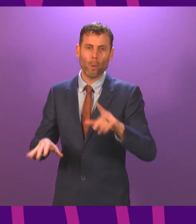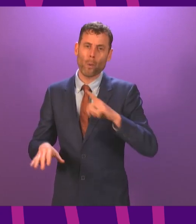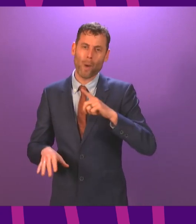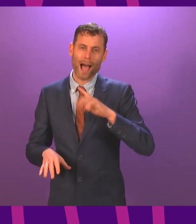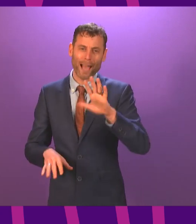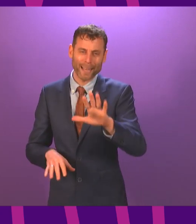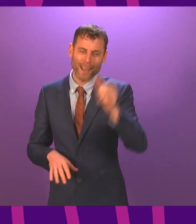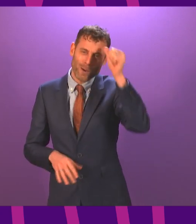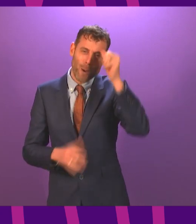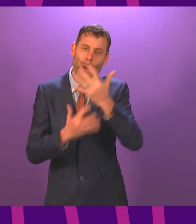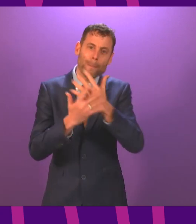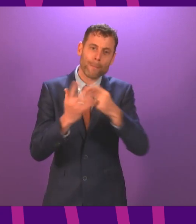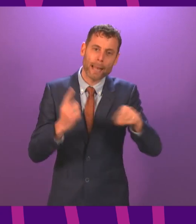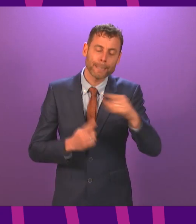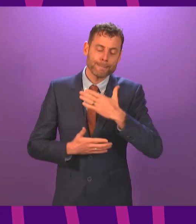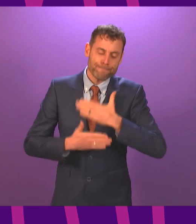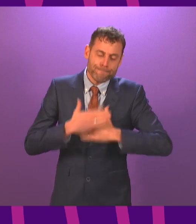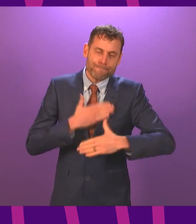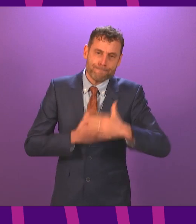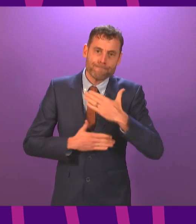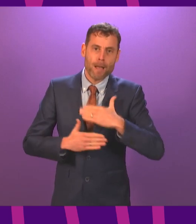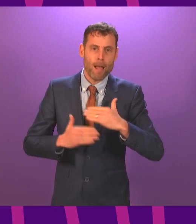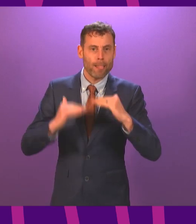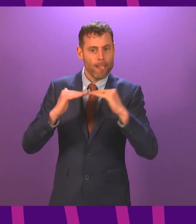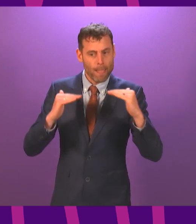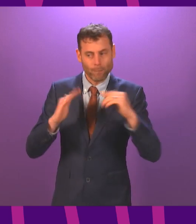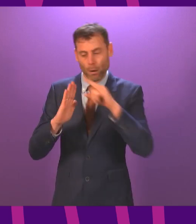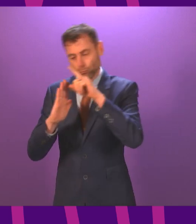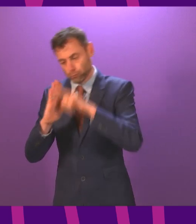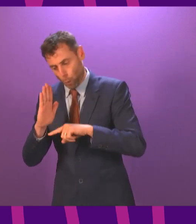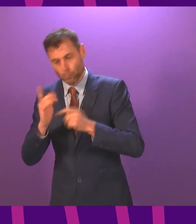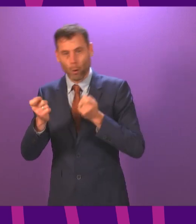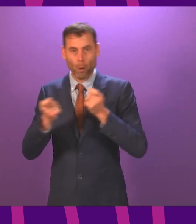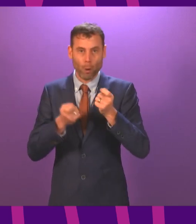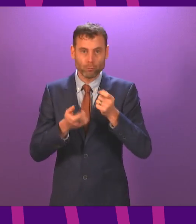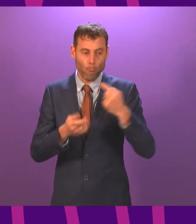in the same level of restrictions for some time, and who are still hearing us report